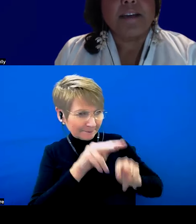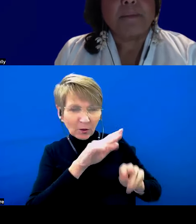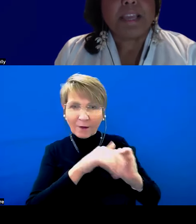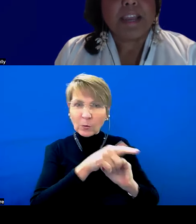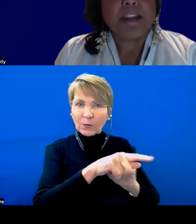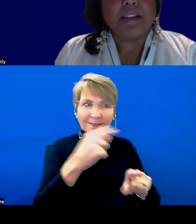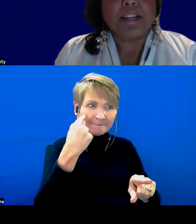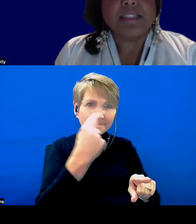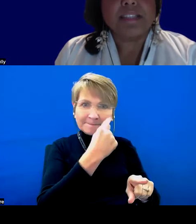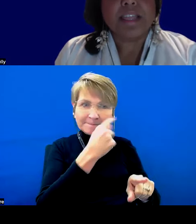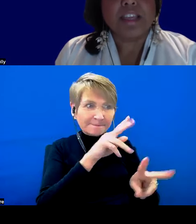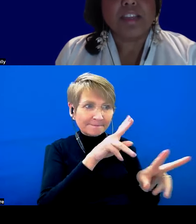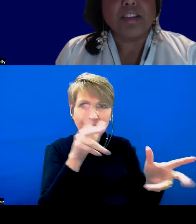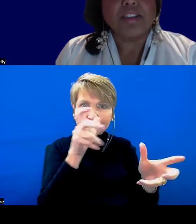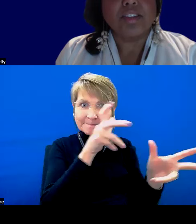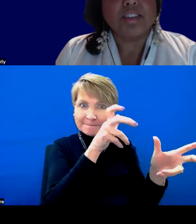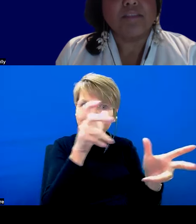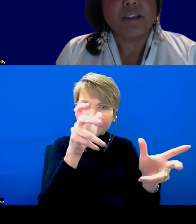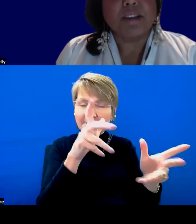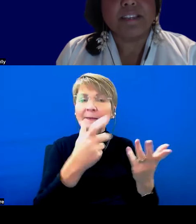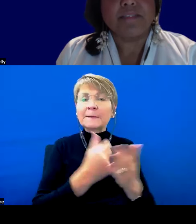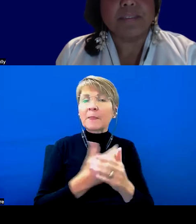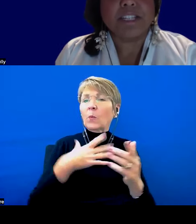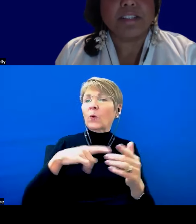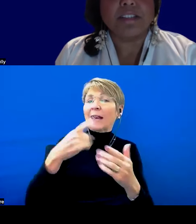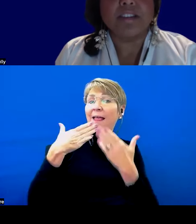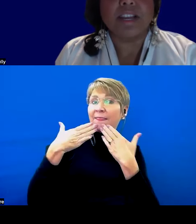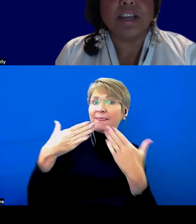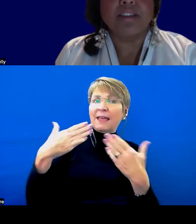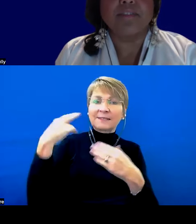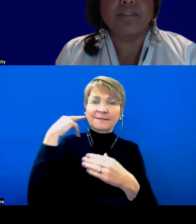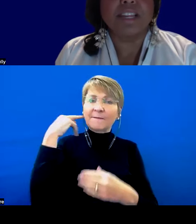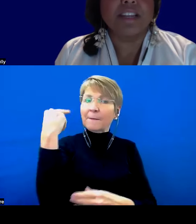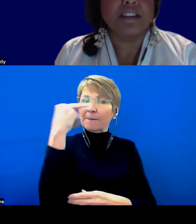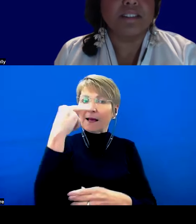Again I'd like to say thank you to Deafblind Information Australia for recognising